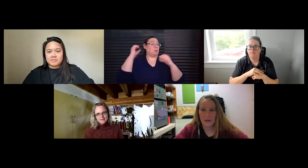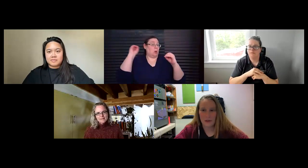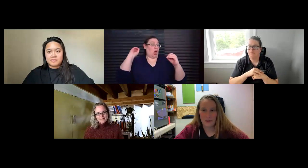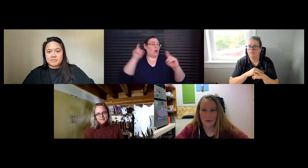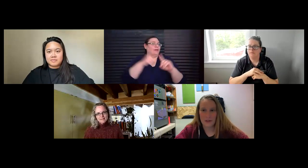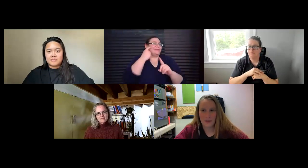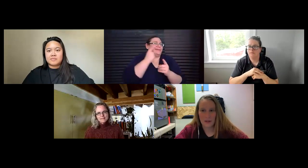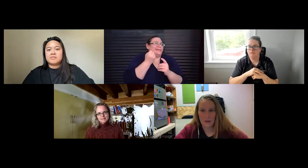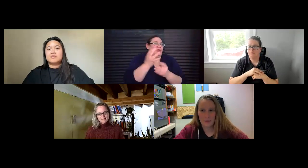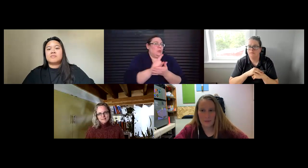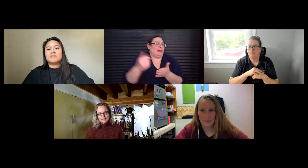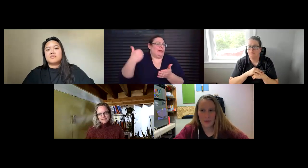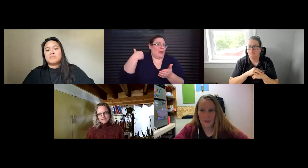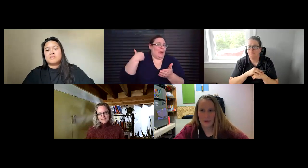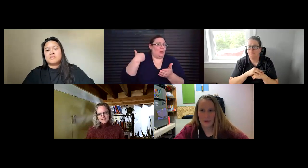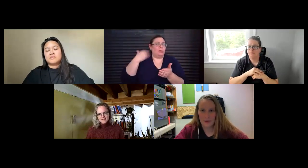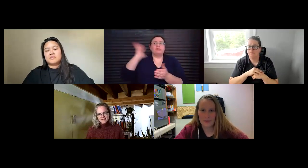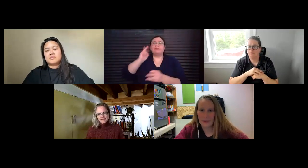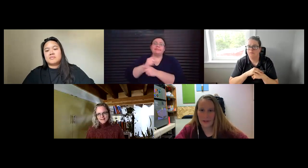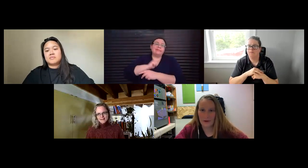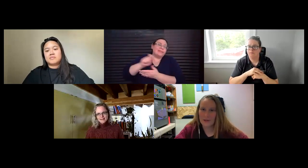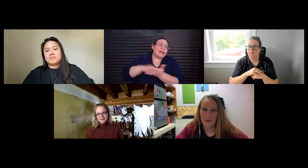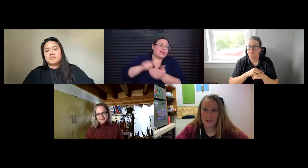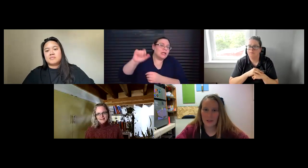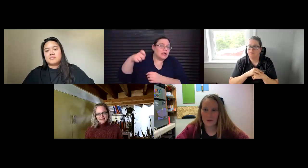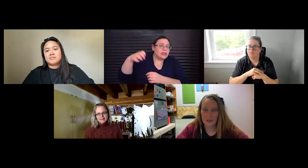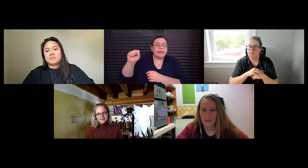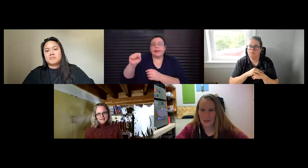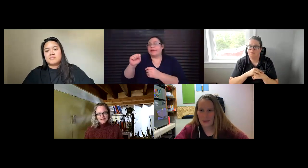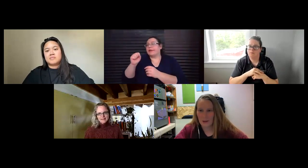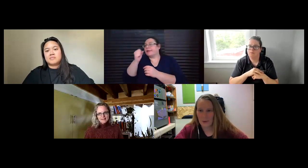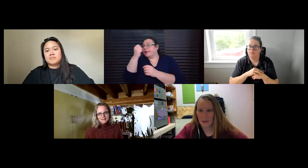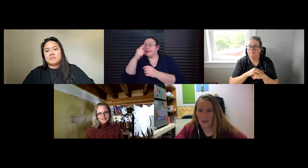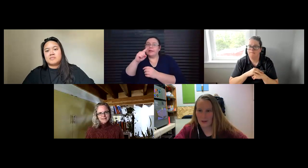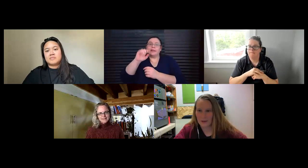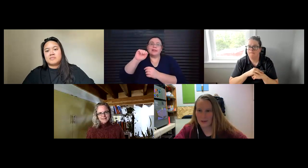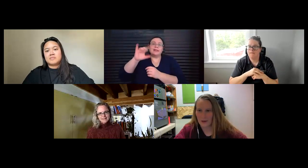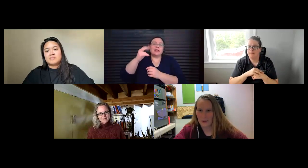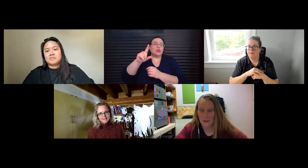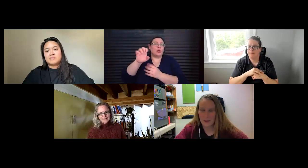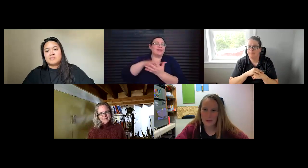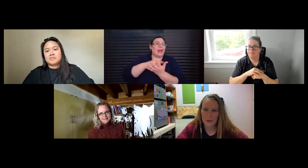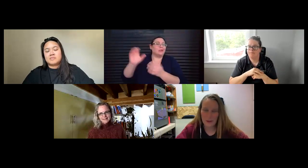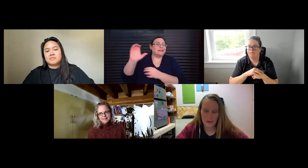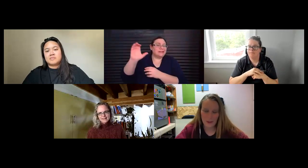I learned, you know, all the ins and outs of a schedule C and what I can deduct and,